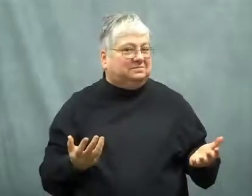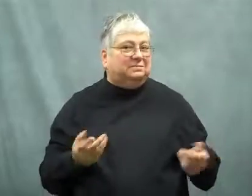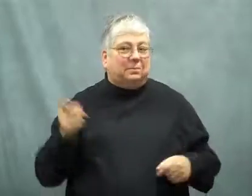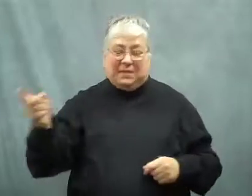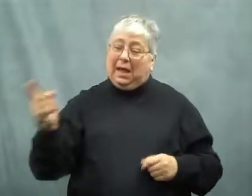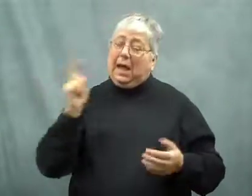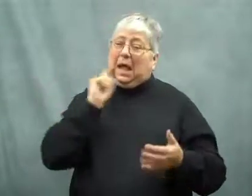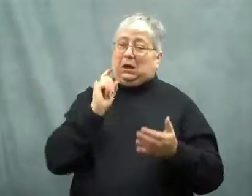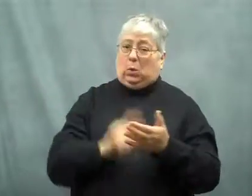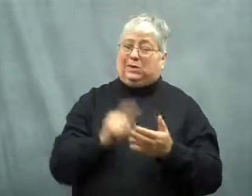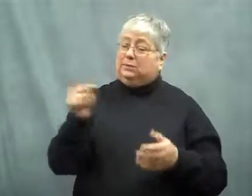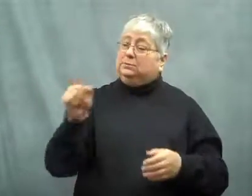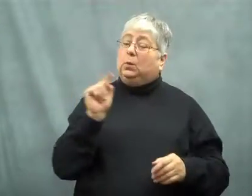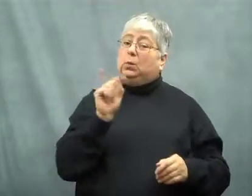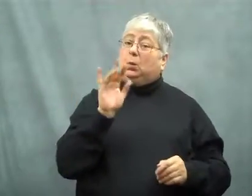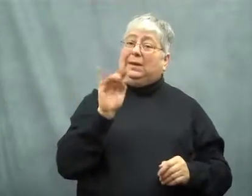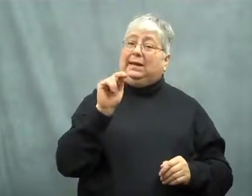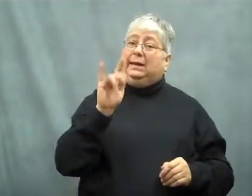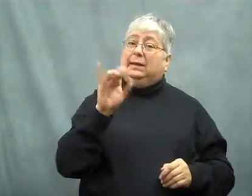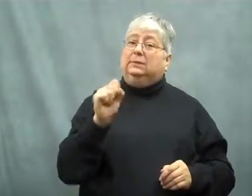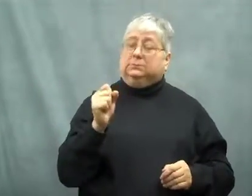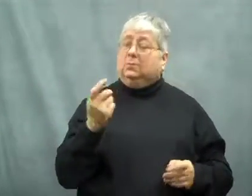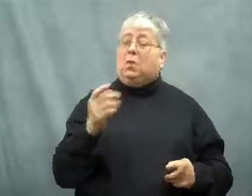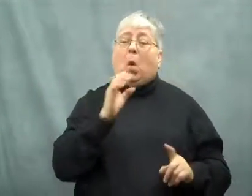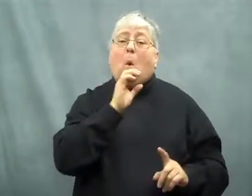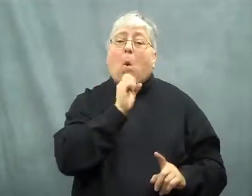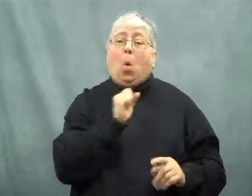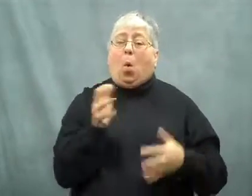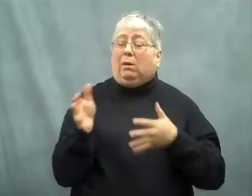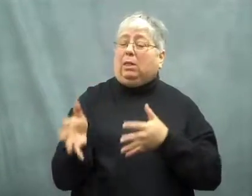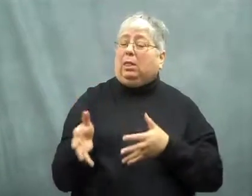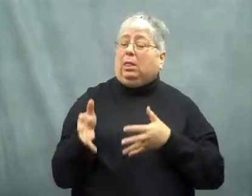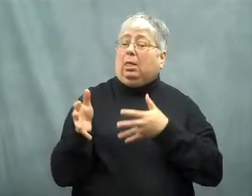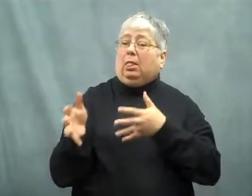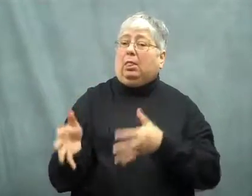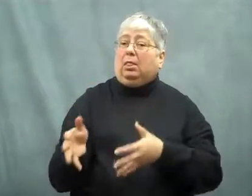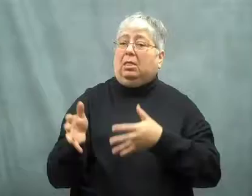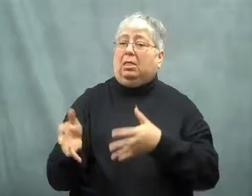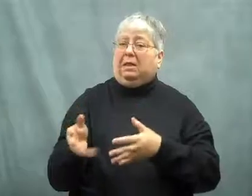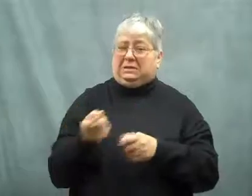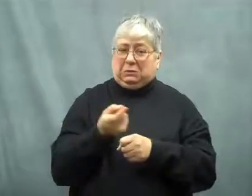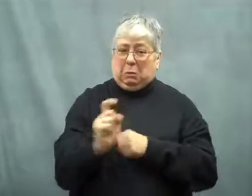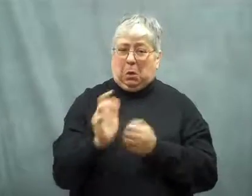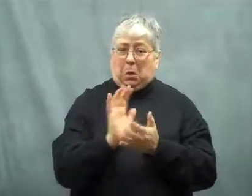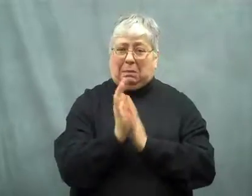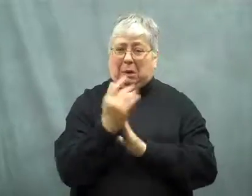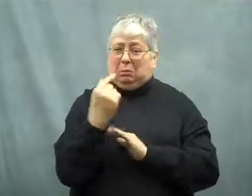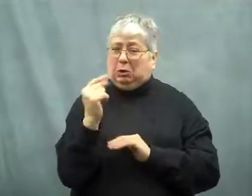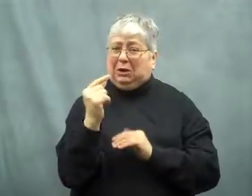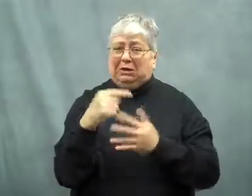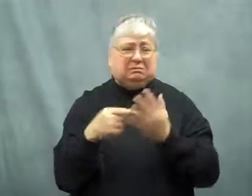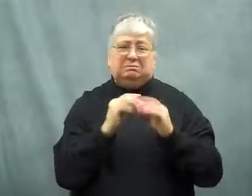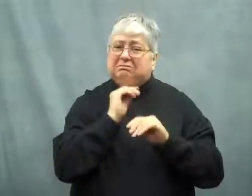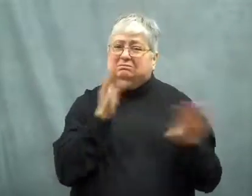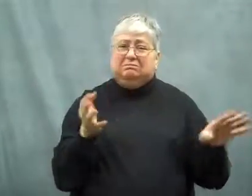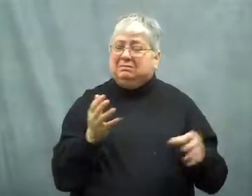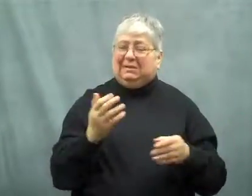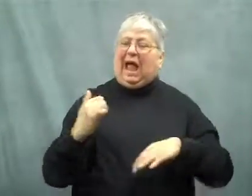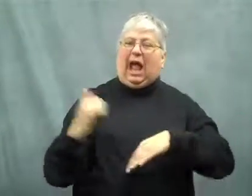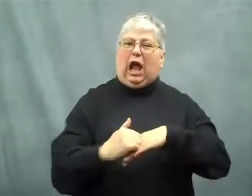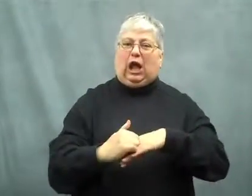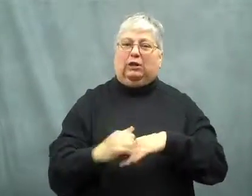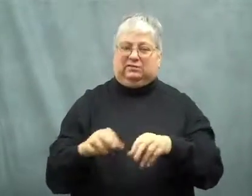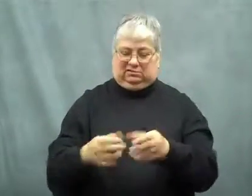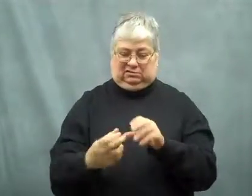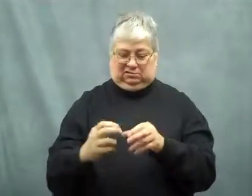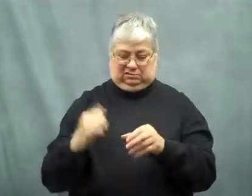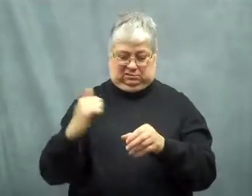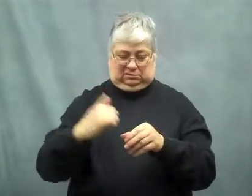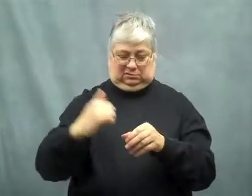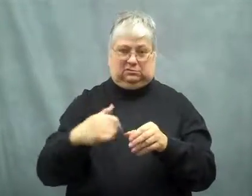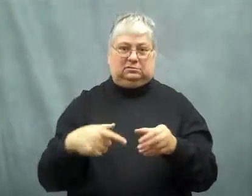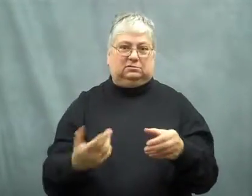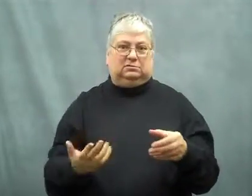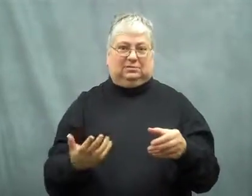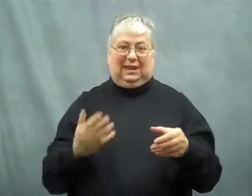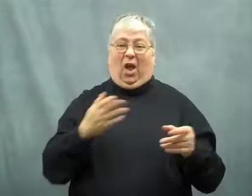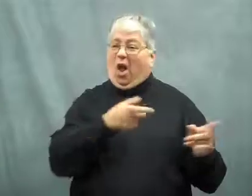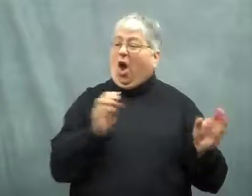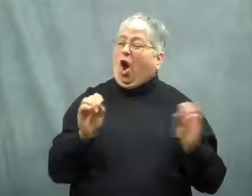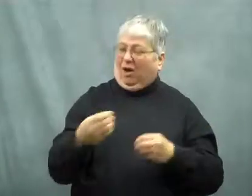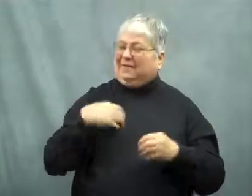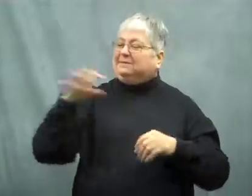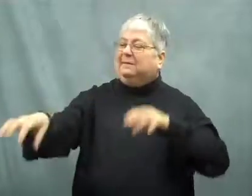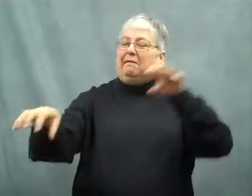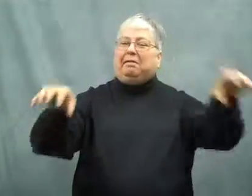Twinkies don't spoil or turn green with mold when they get old. They just get hard.